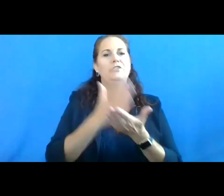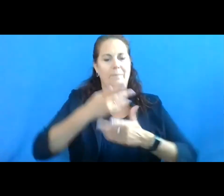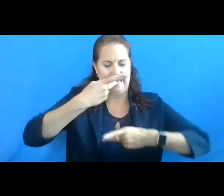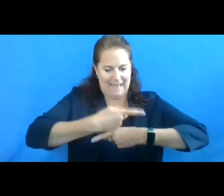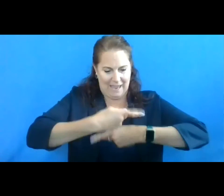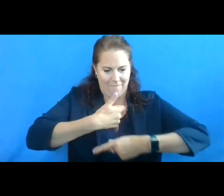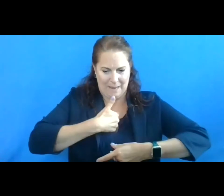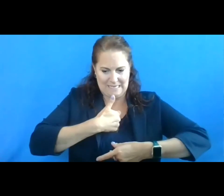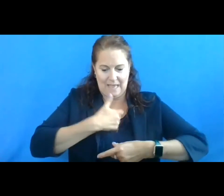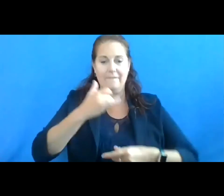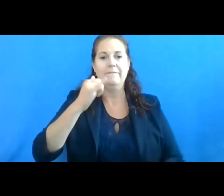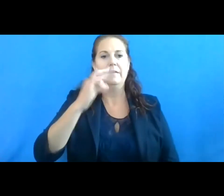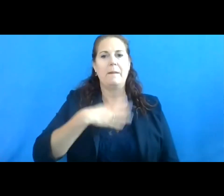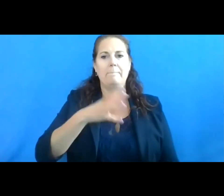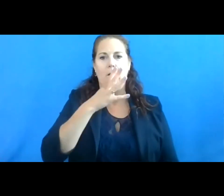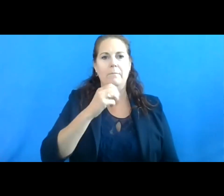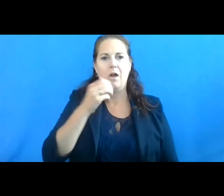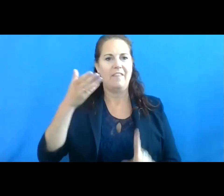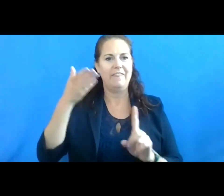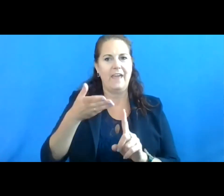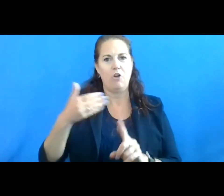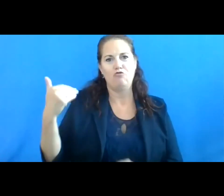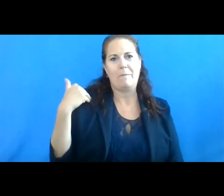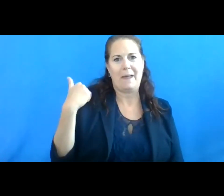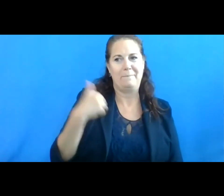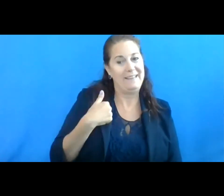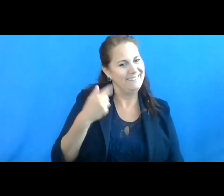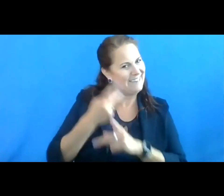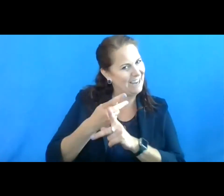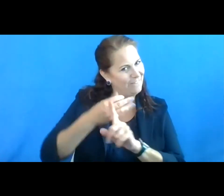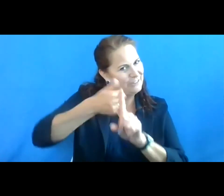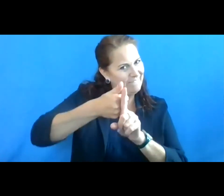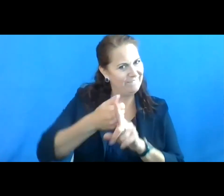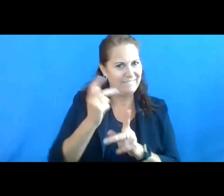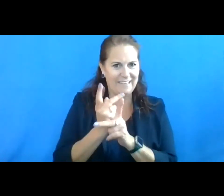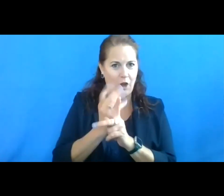My mom is not there as a reminder to take care of myself so.